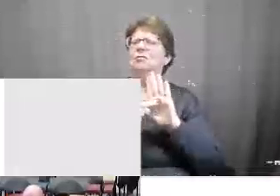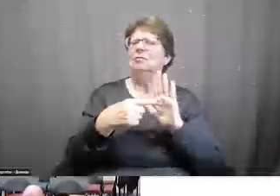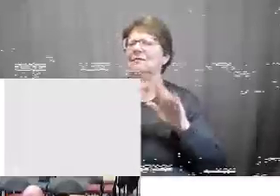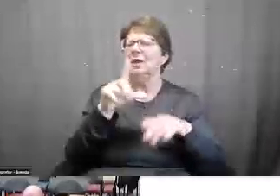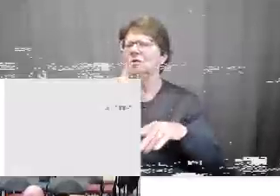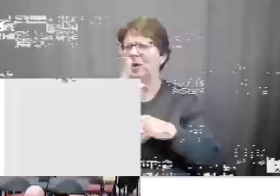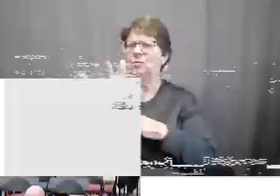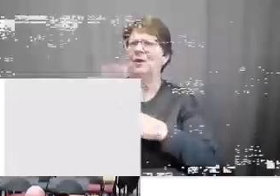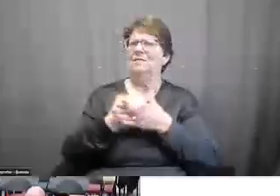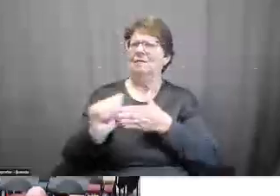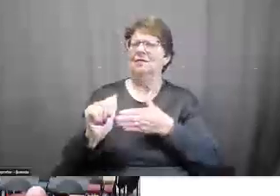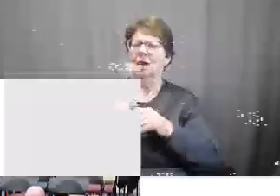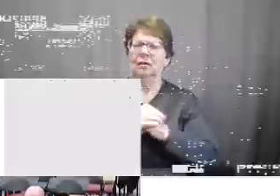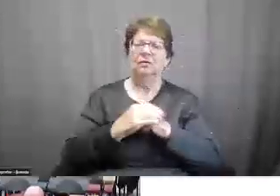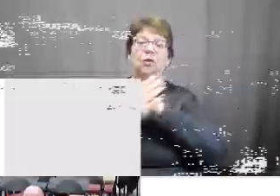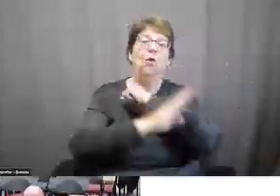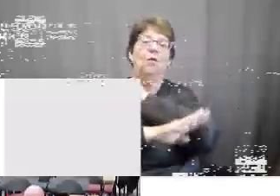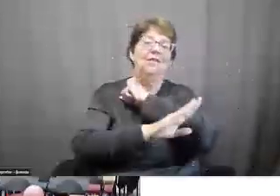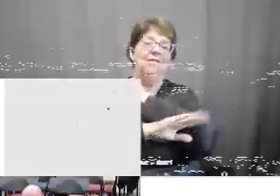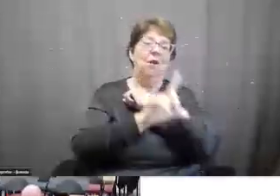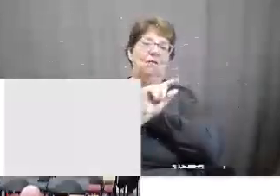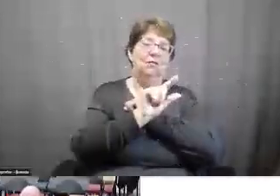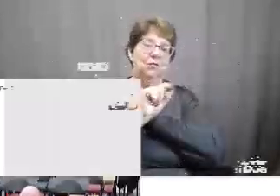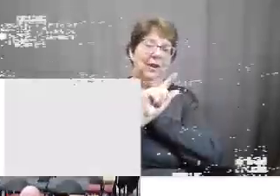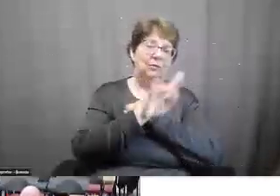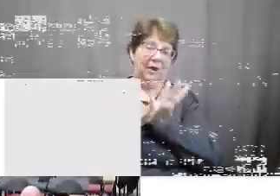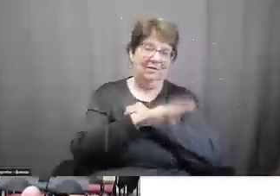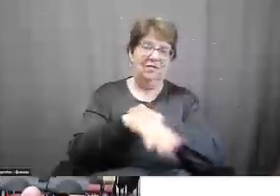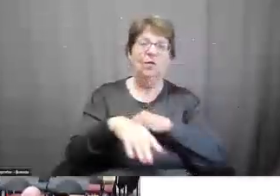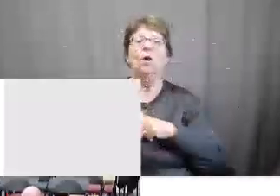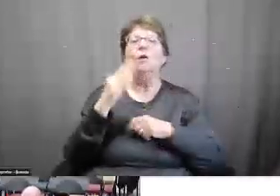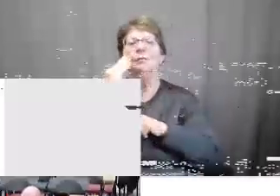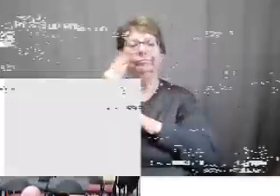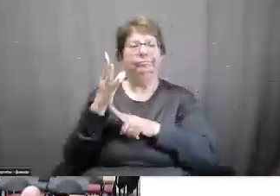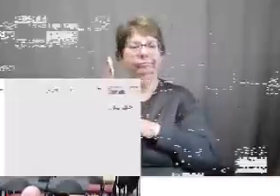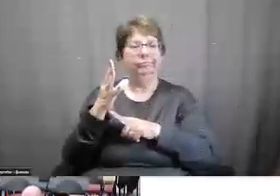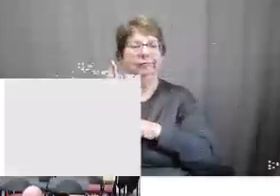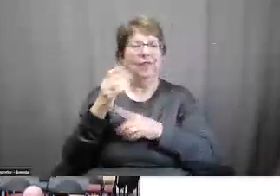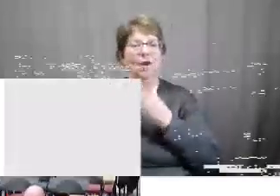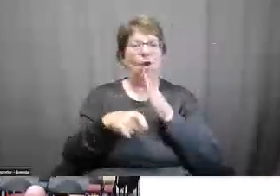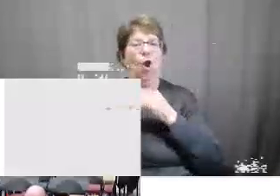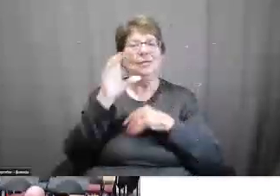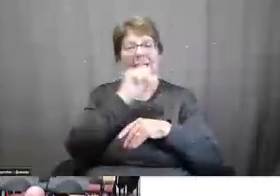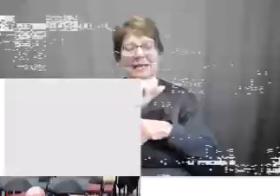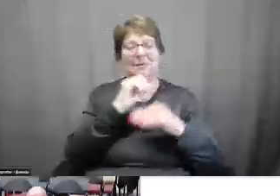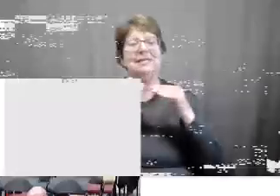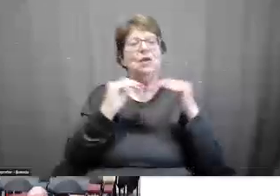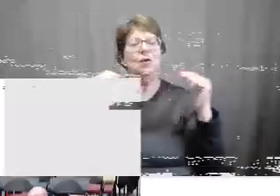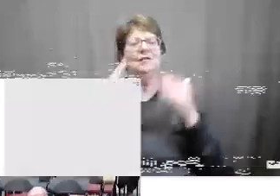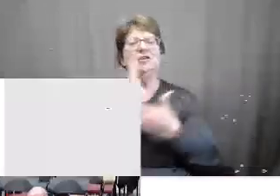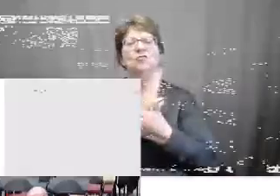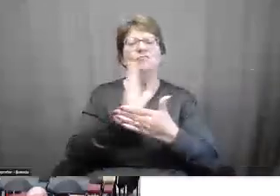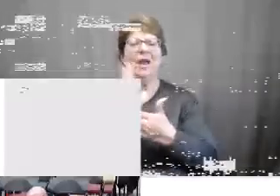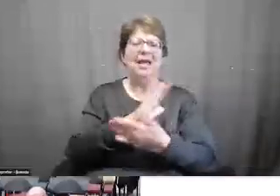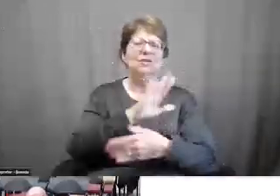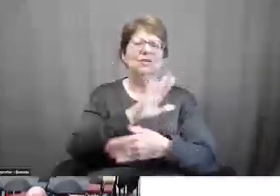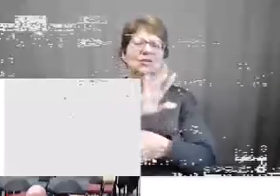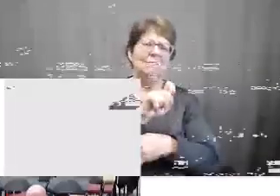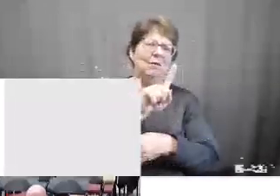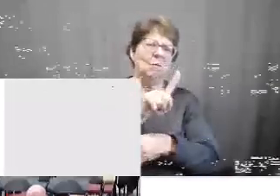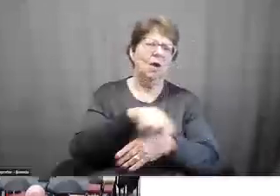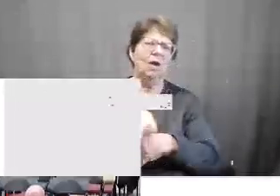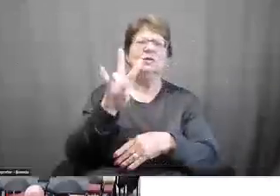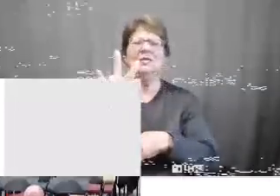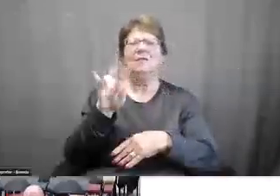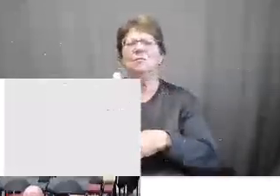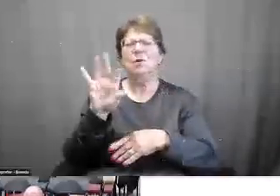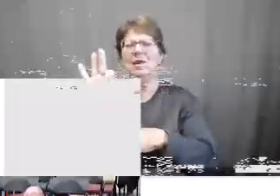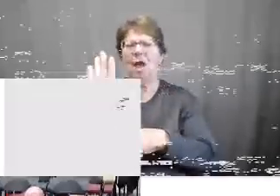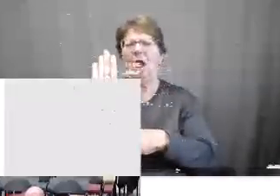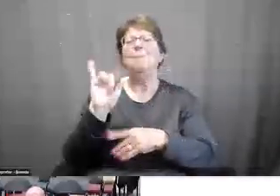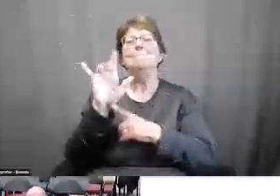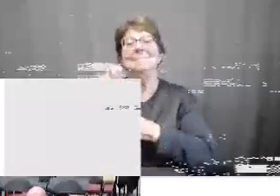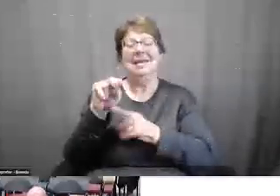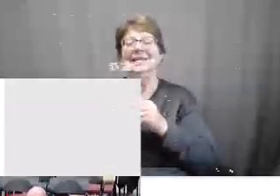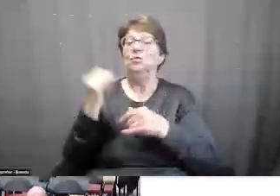Boardroom: So in the fall of 24, we reported updated cost estimates to the board, equivalent to a range of $7.1 to $7.9 billion in today's dollars, accounting for inflation.